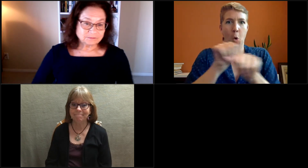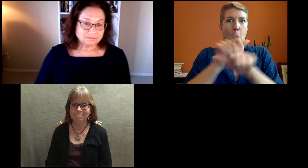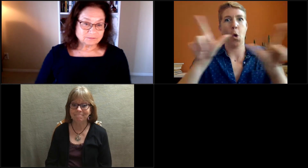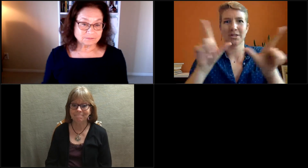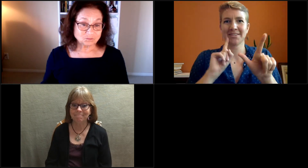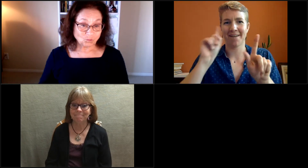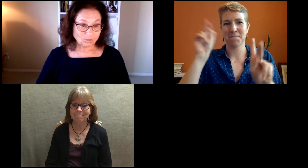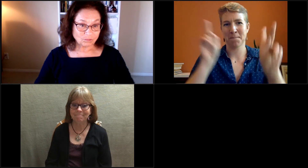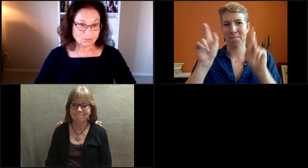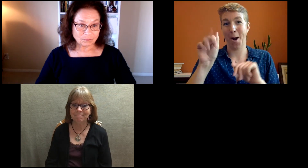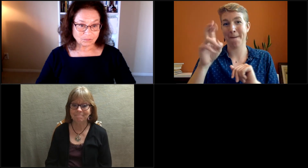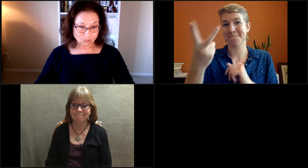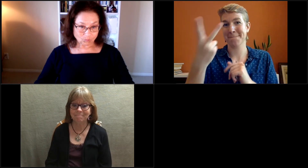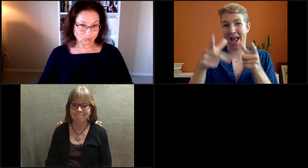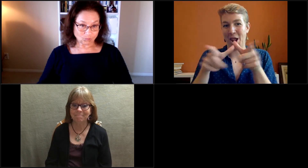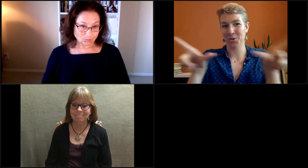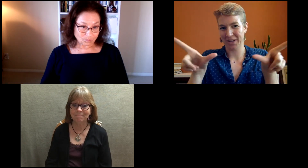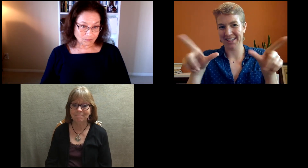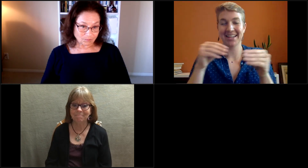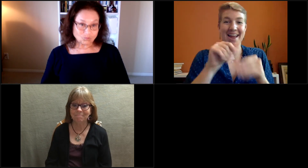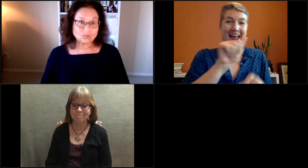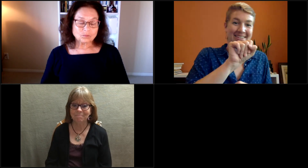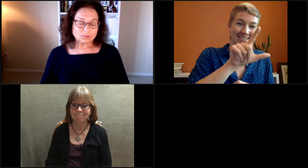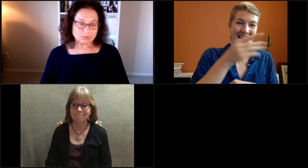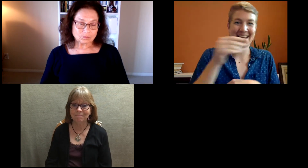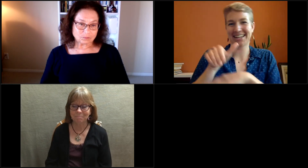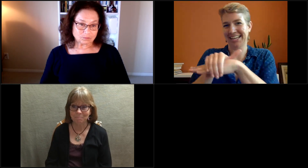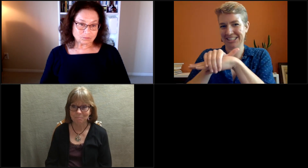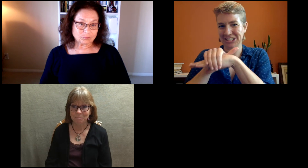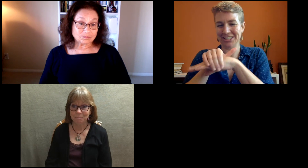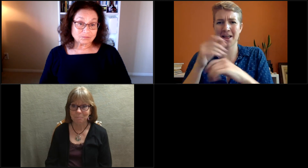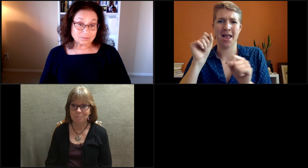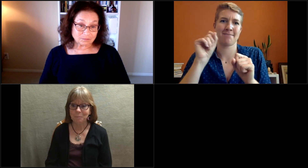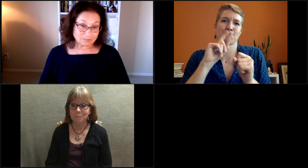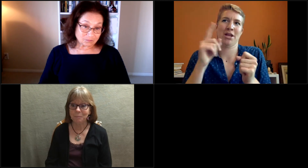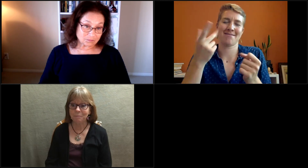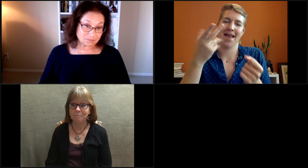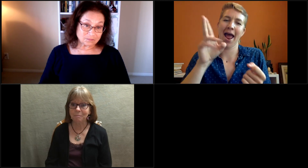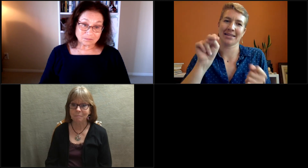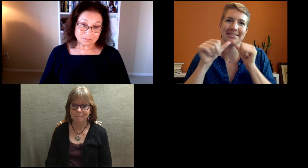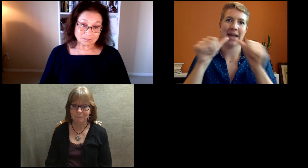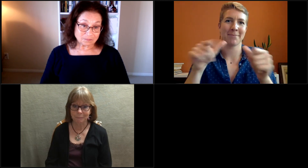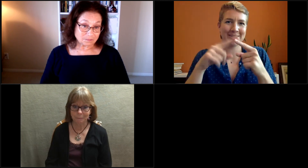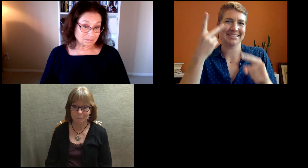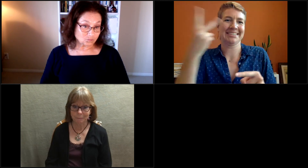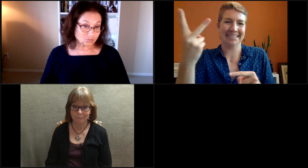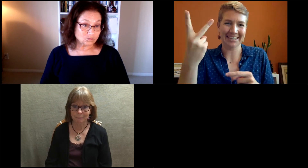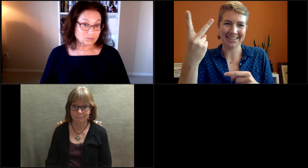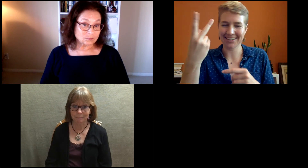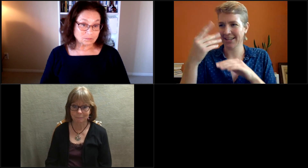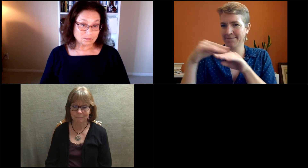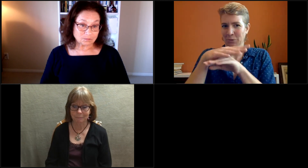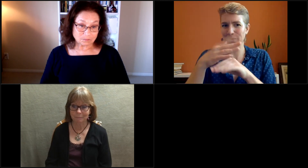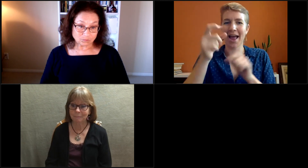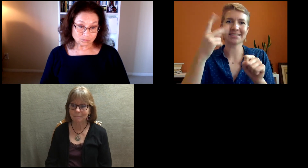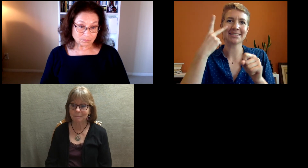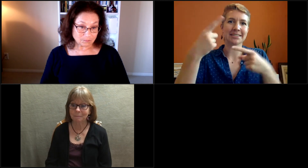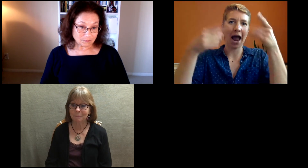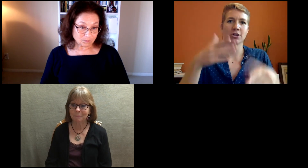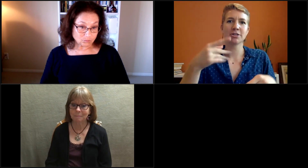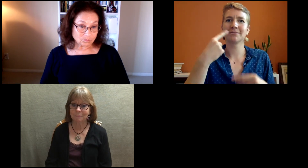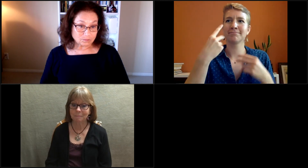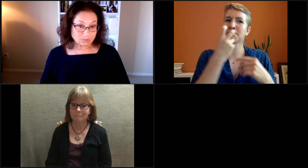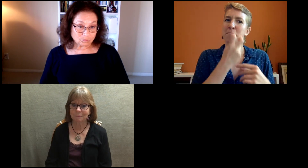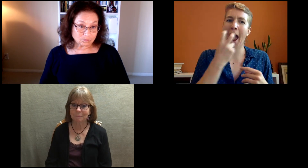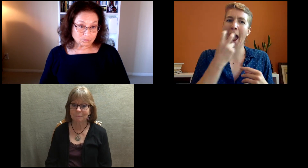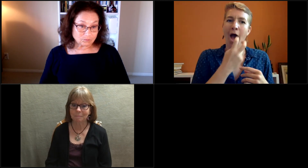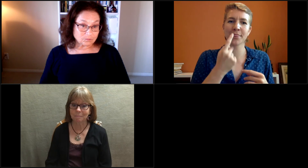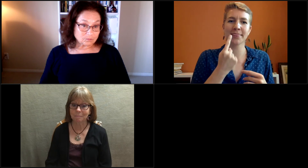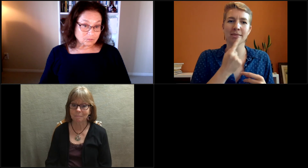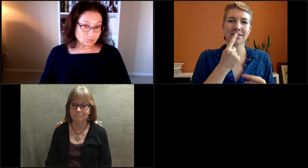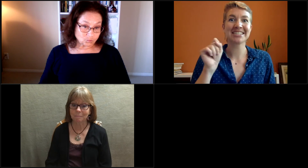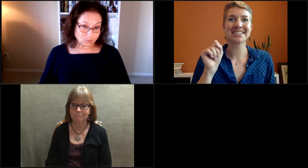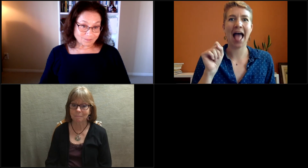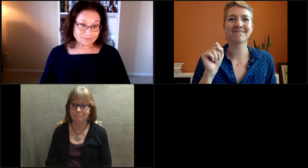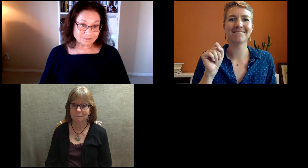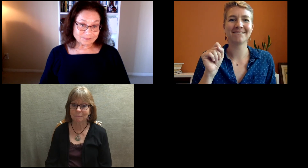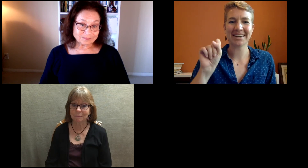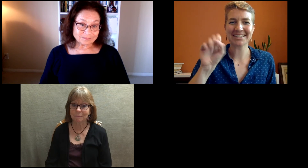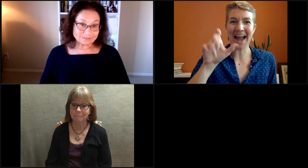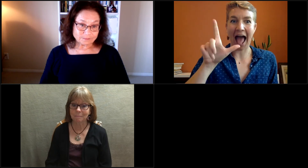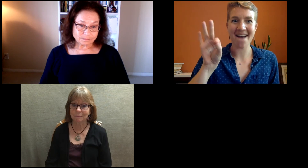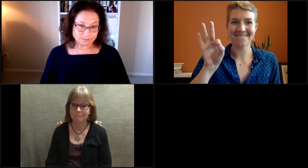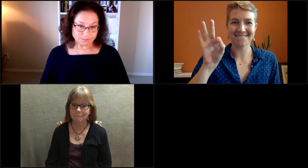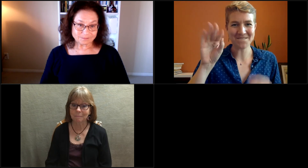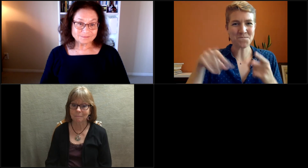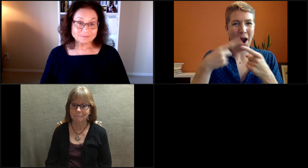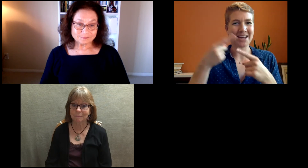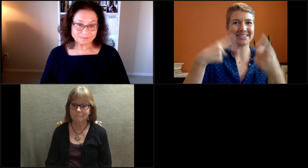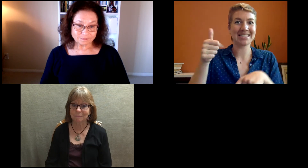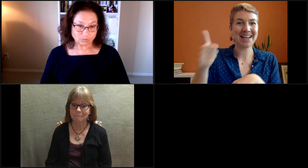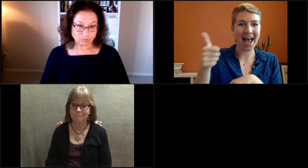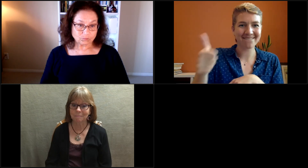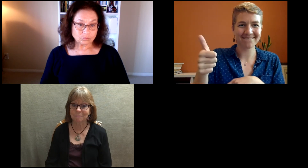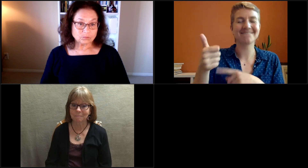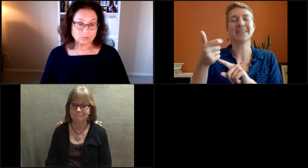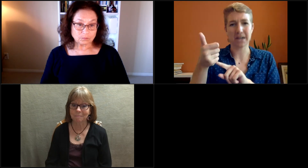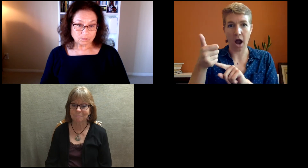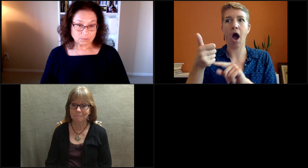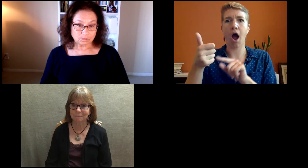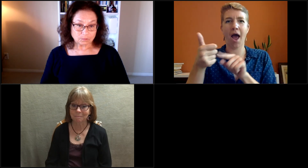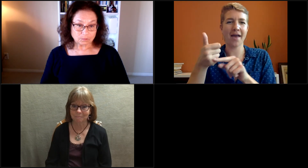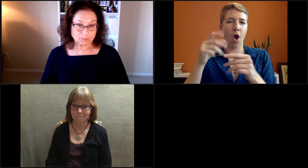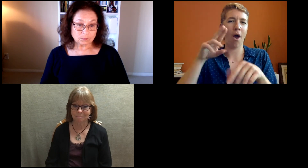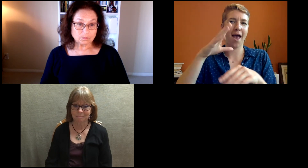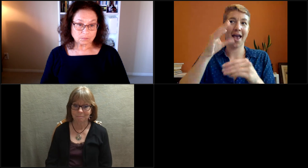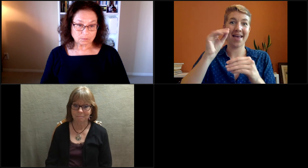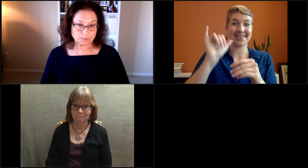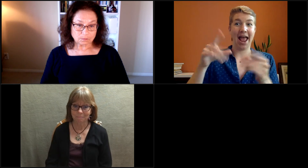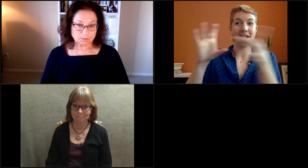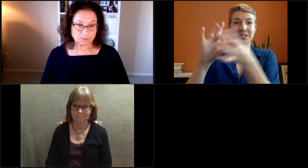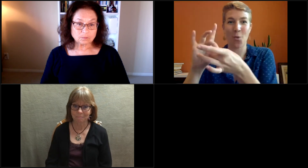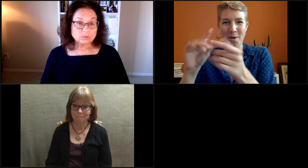[Tory Sampson] Because I mean, almost all Deaf people are bilingual in ASL and in English and in America, so it’s undeniable to see the influence of mouthing-- you know, designers say `self’ when they sign SELF.